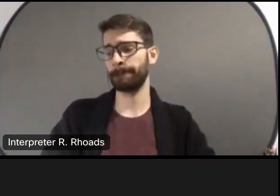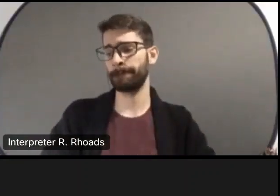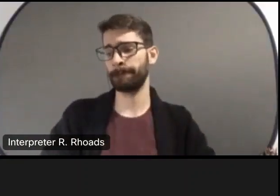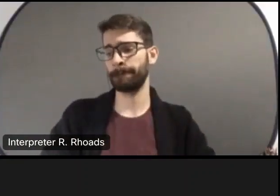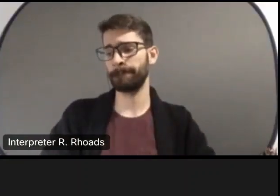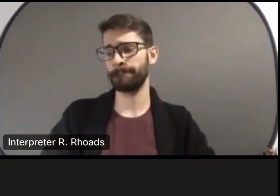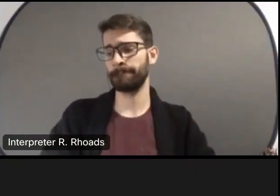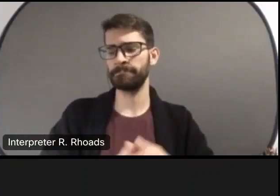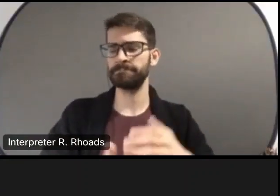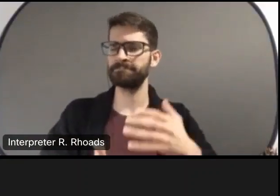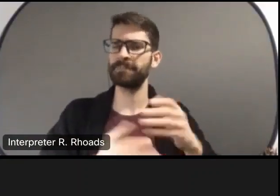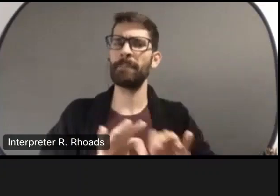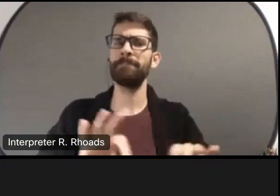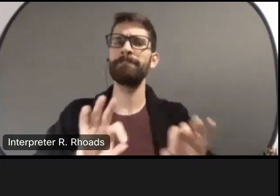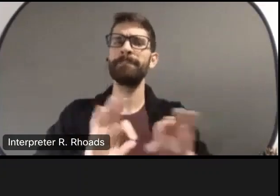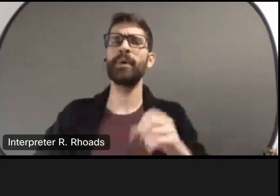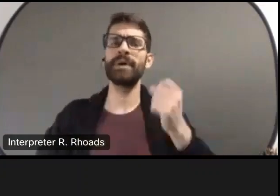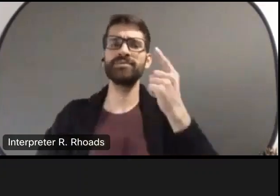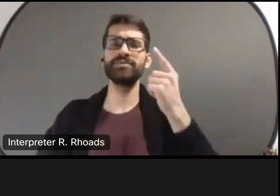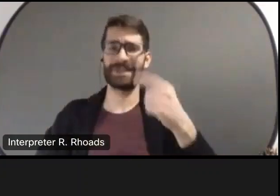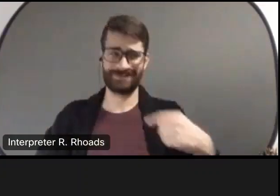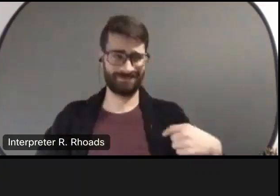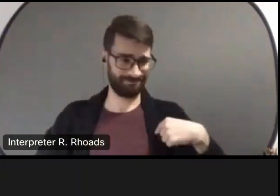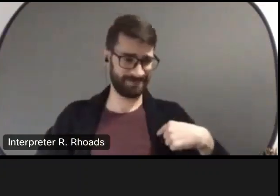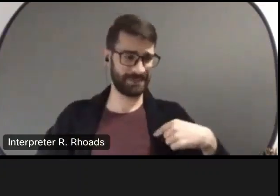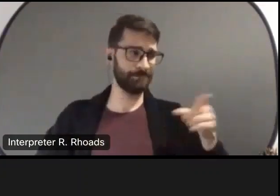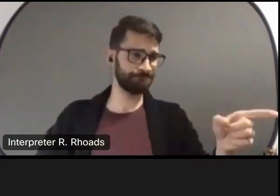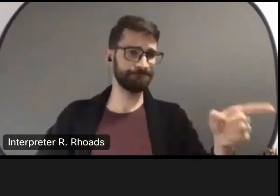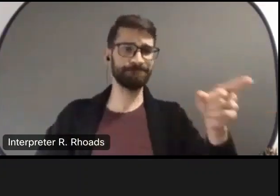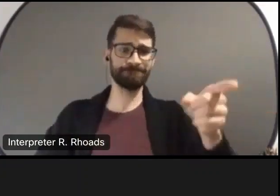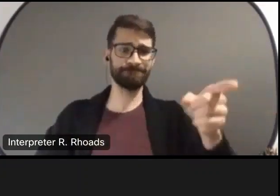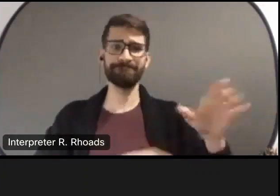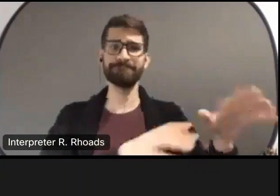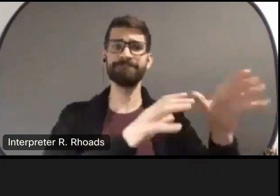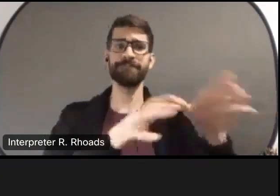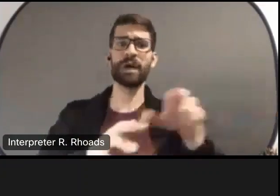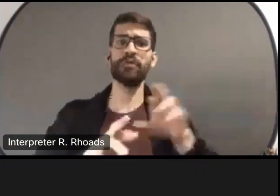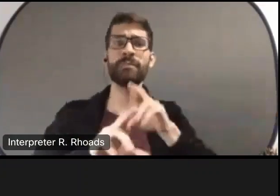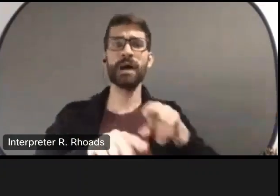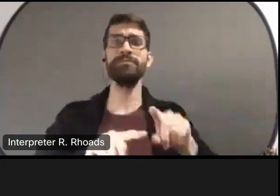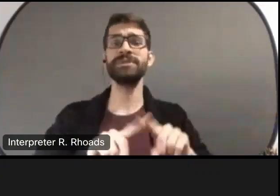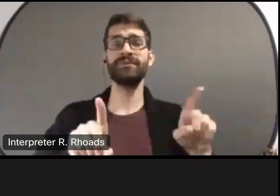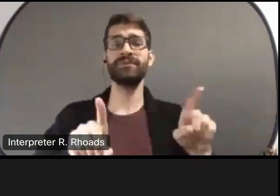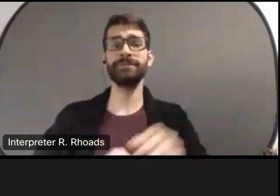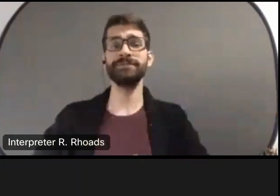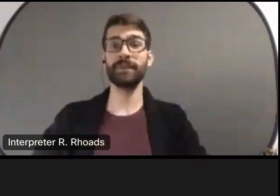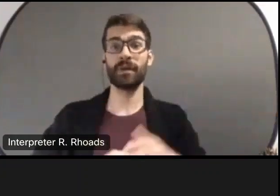understanding not everybody responds the same way and conflict can arise from time to time.